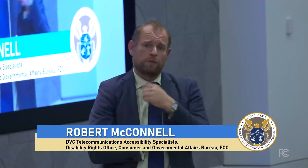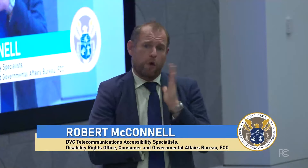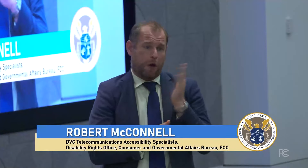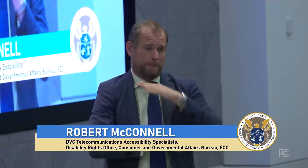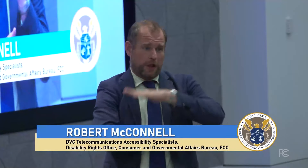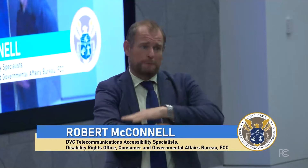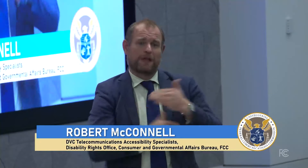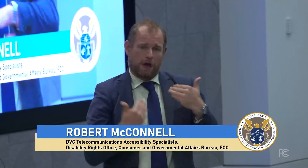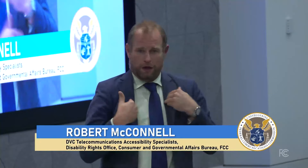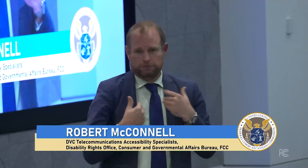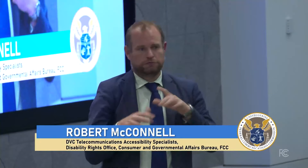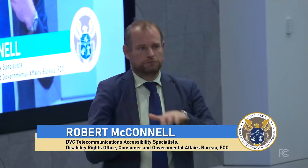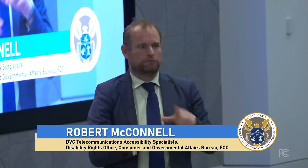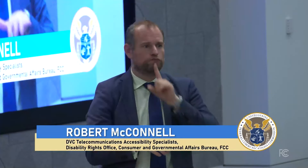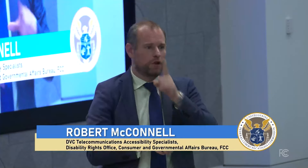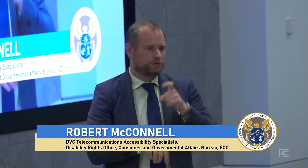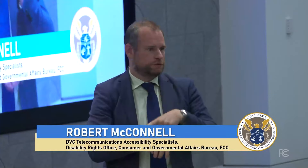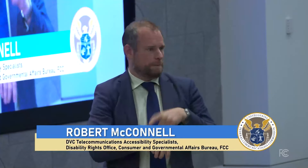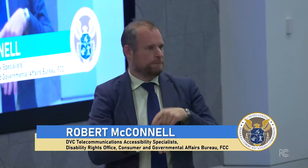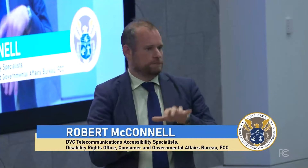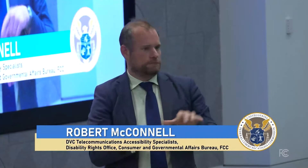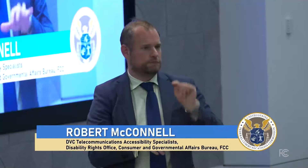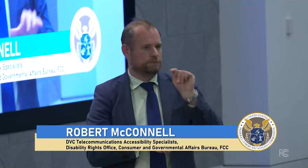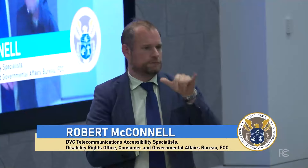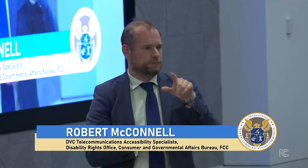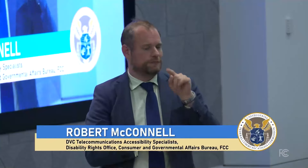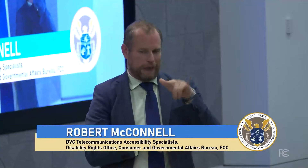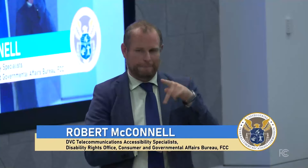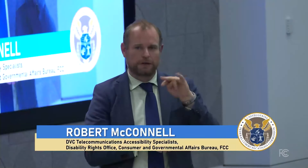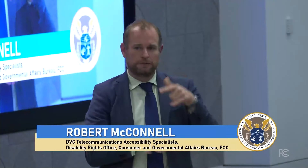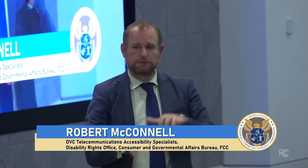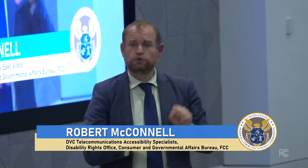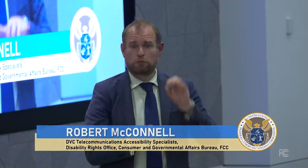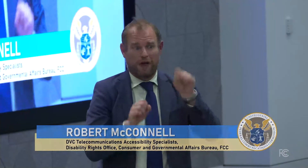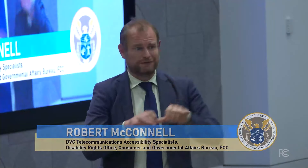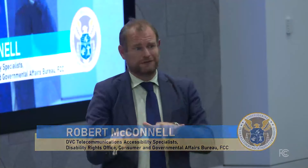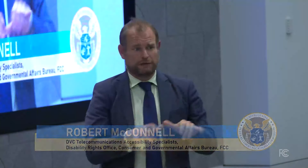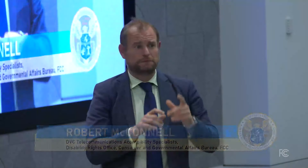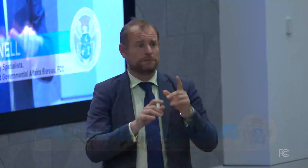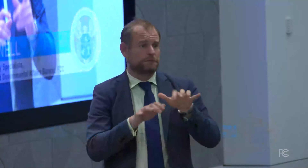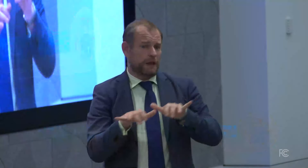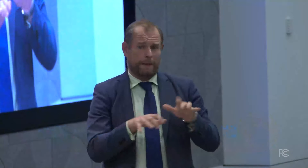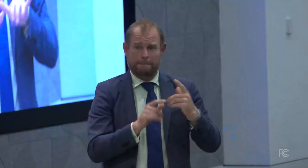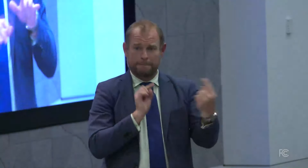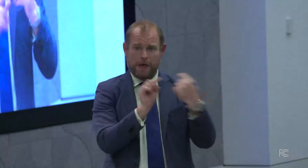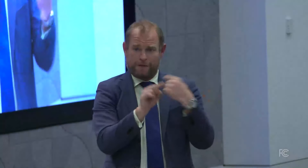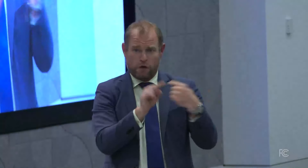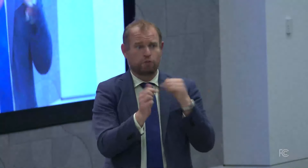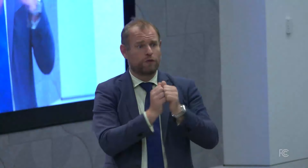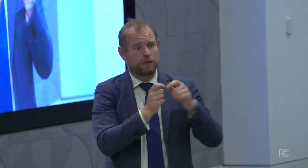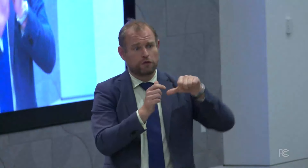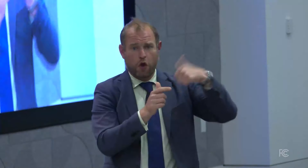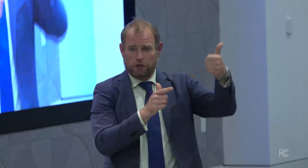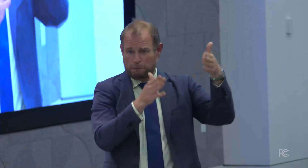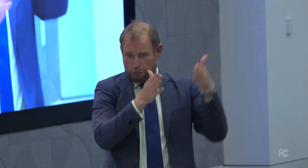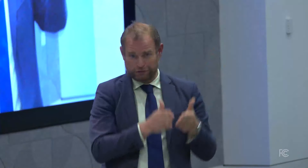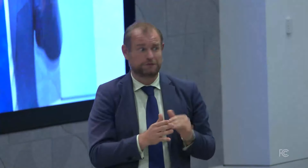OPTION. ALSO THEY CAN EMAIL US. WE ALSO ON OUR PLATFORM HAVE